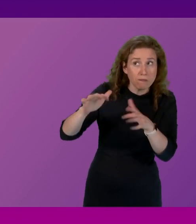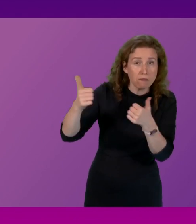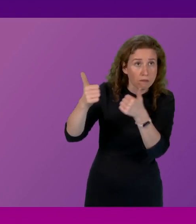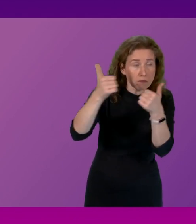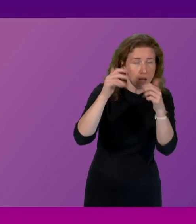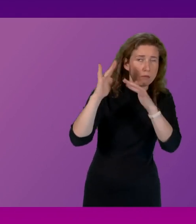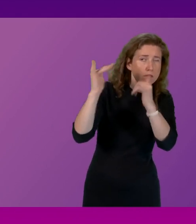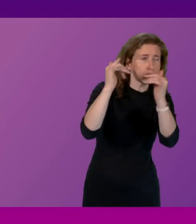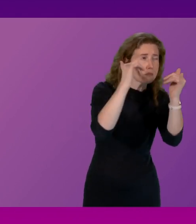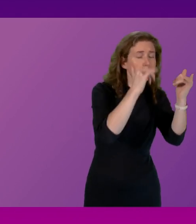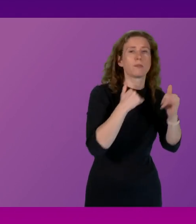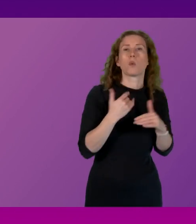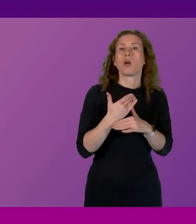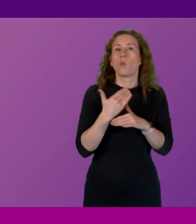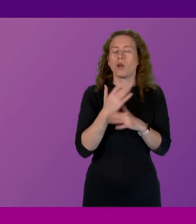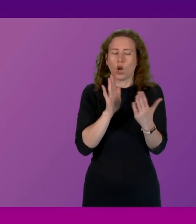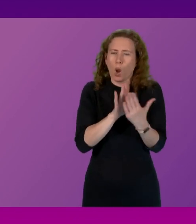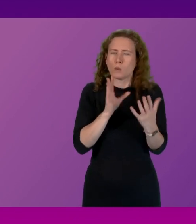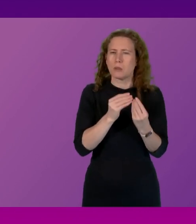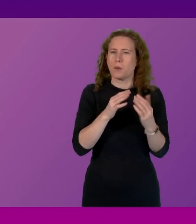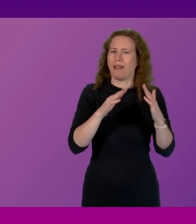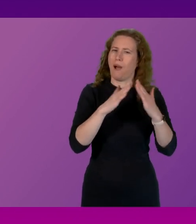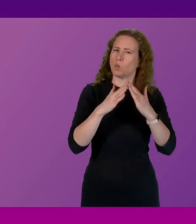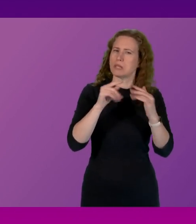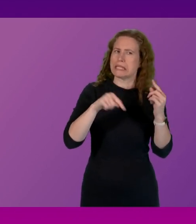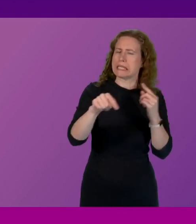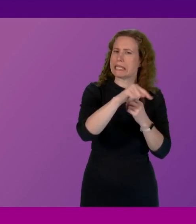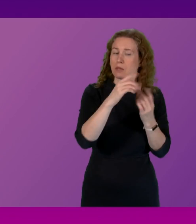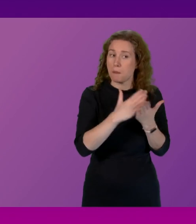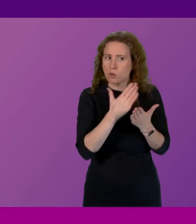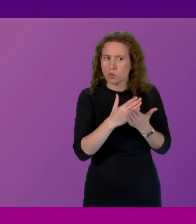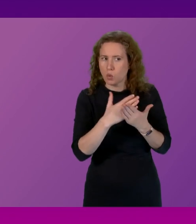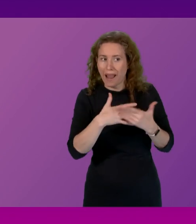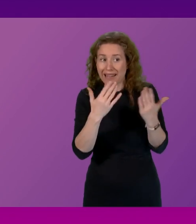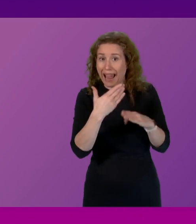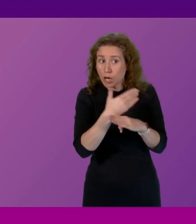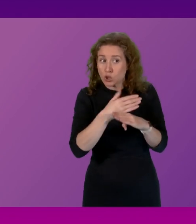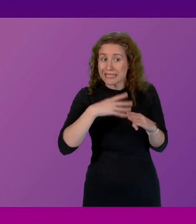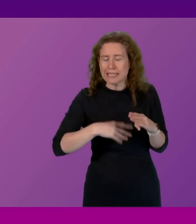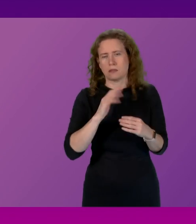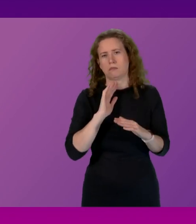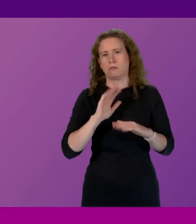We are working closely with housing stakeholders to ensure that the necessary action is being taken when risks are identified.